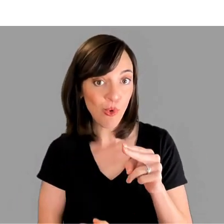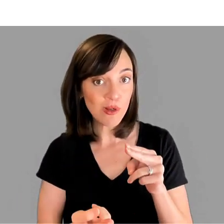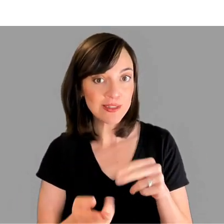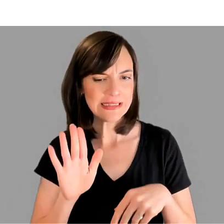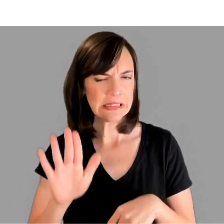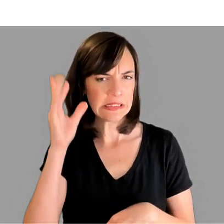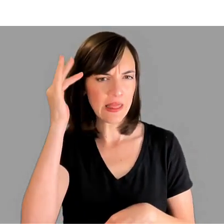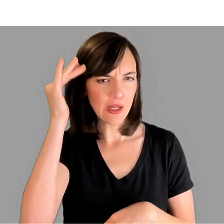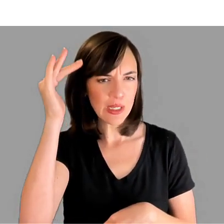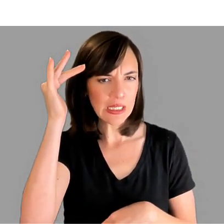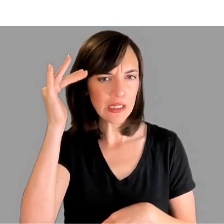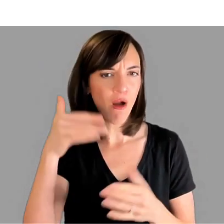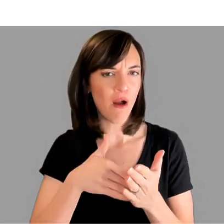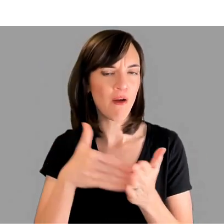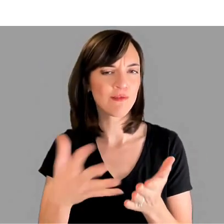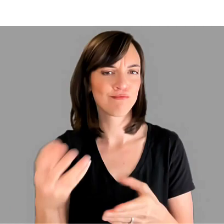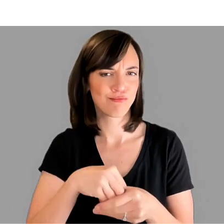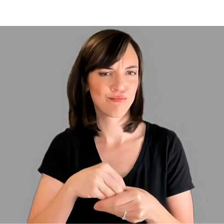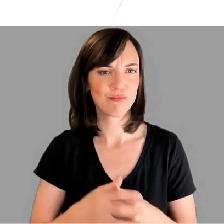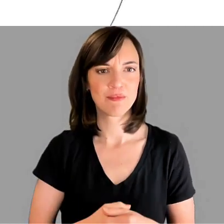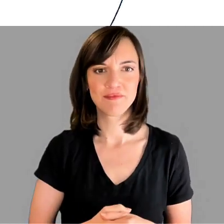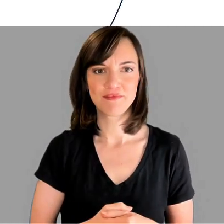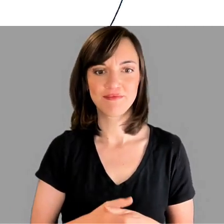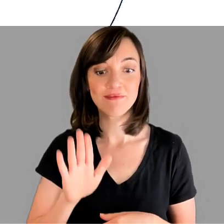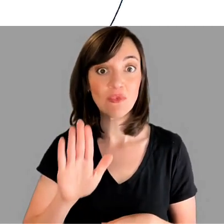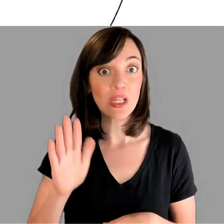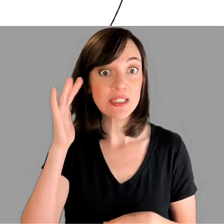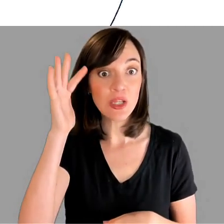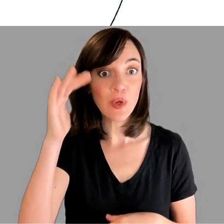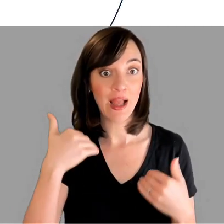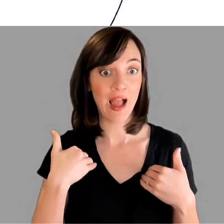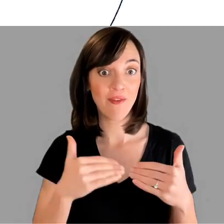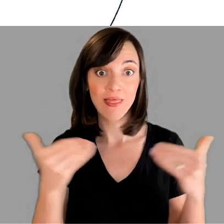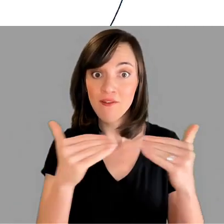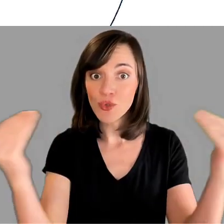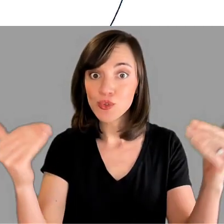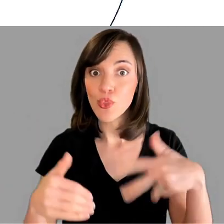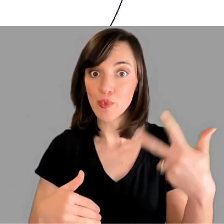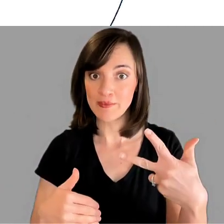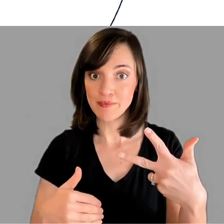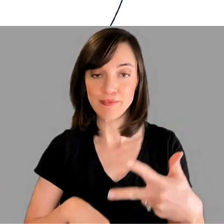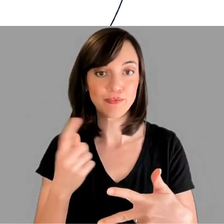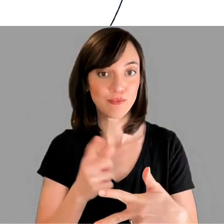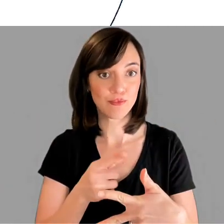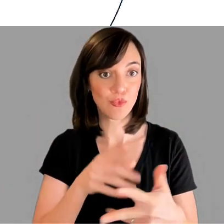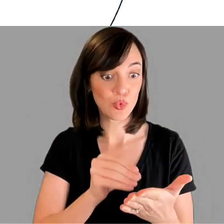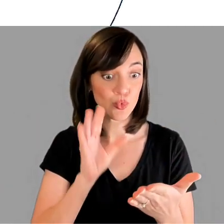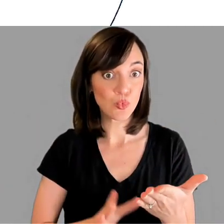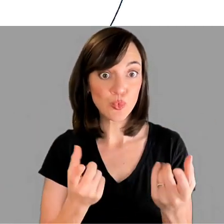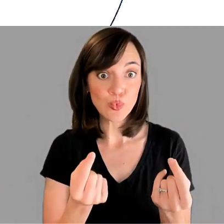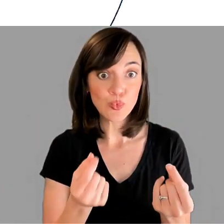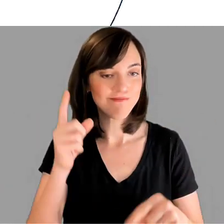are three levels of ability from a student. What they can’t do… Yet. Never underestimate